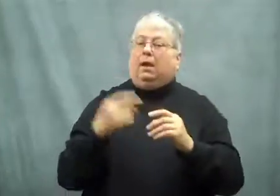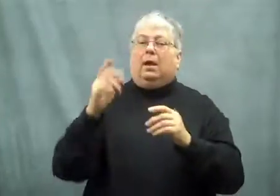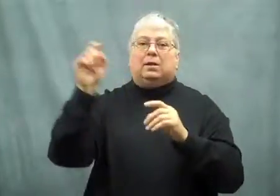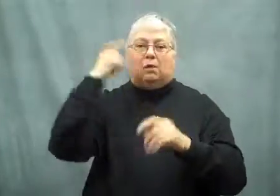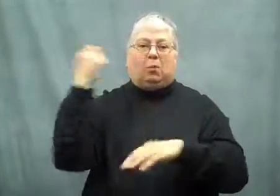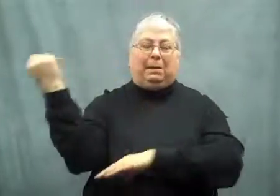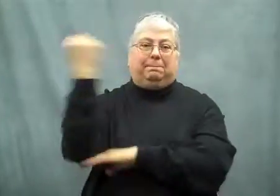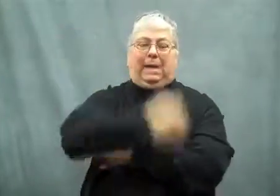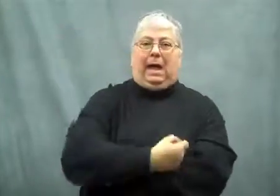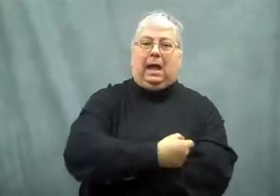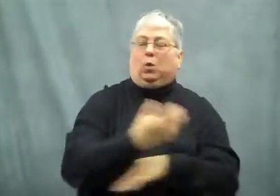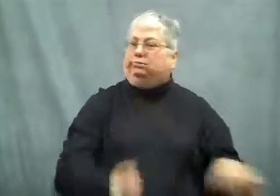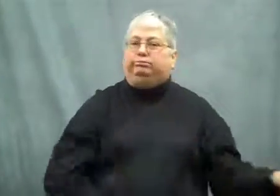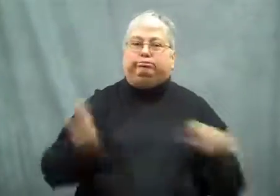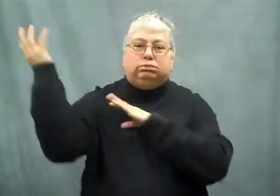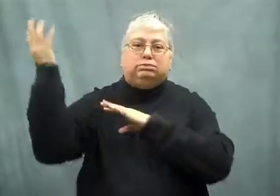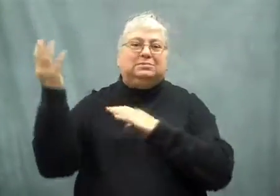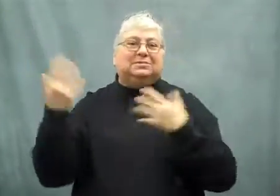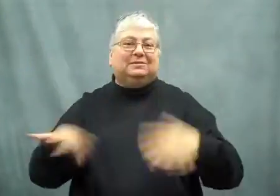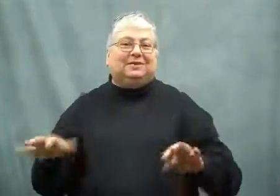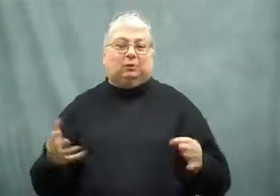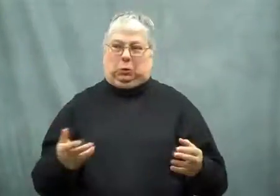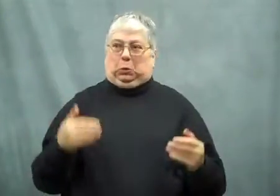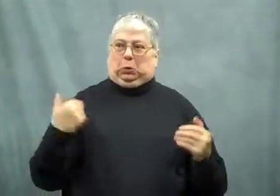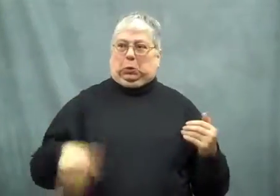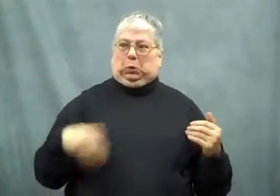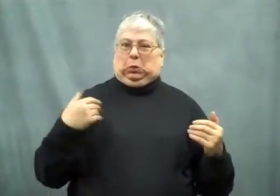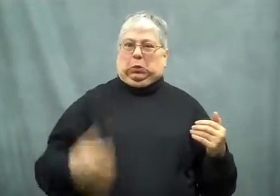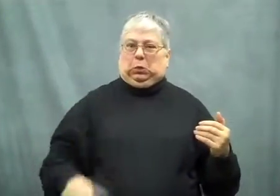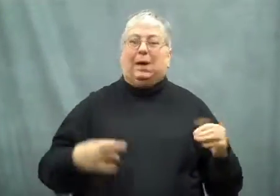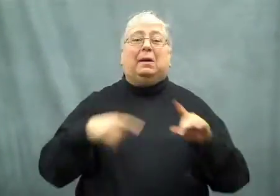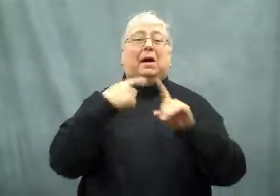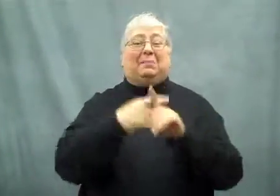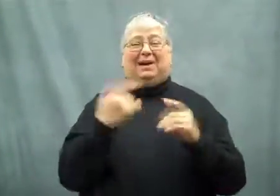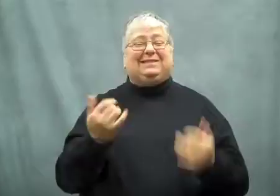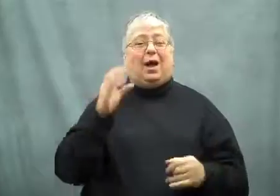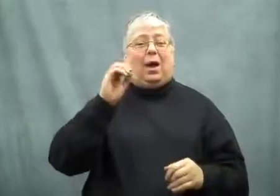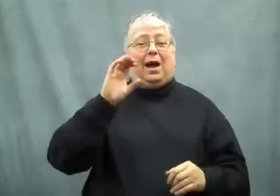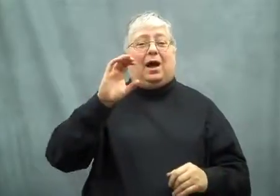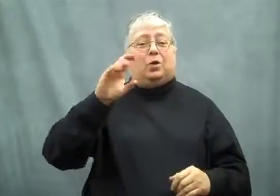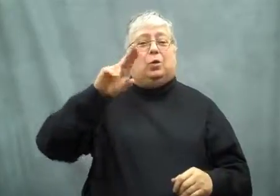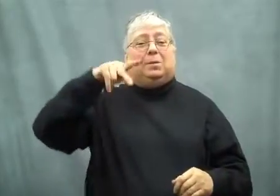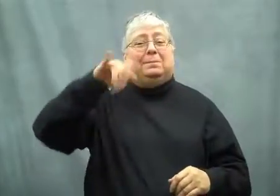Governments were toppled and ousted as a result.